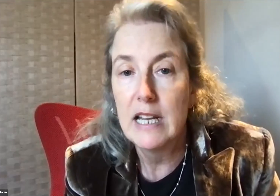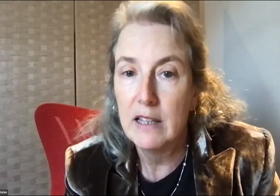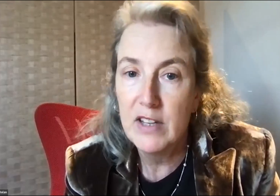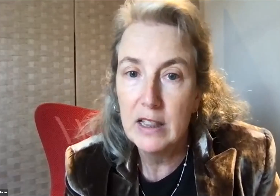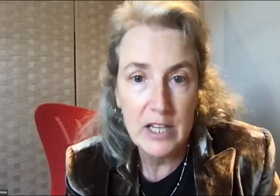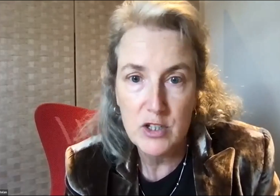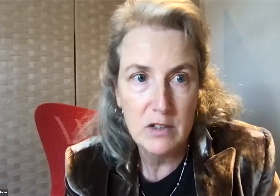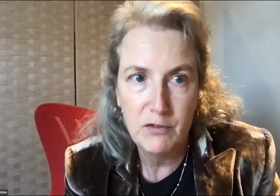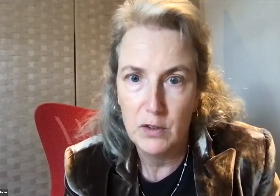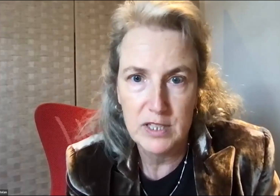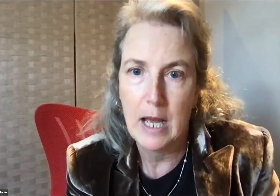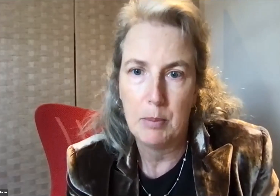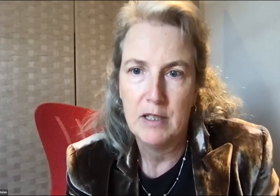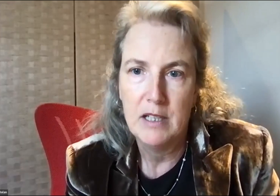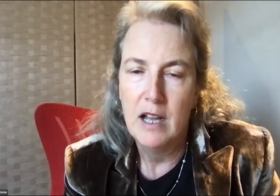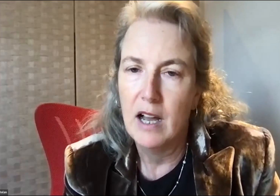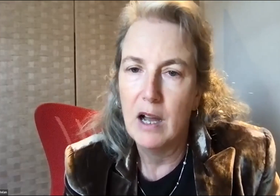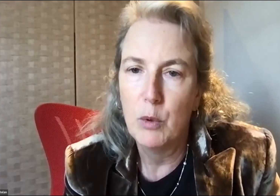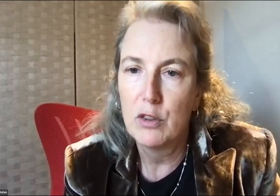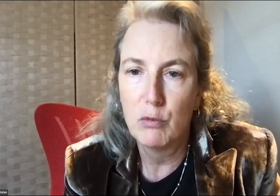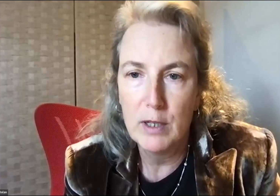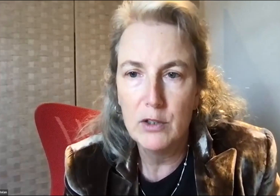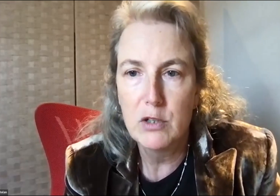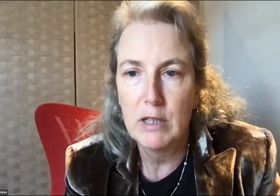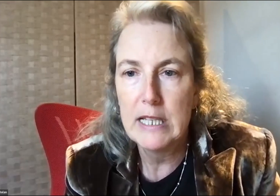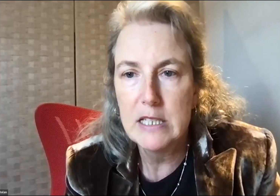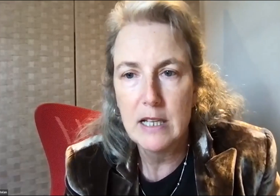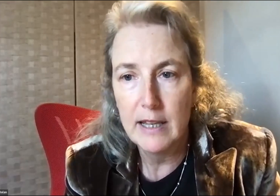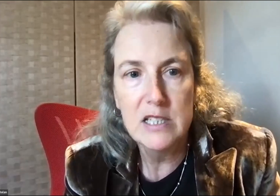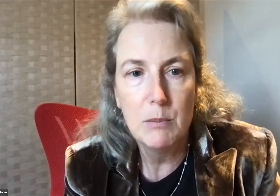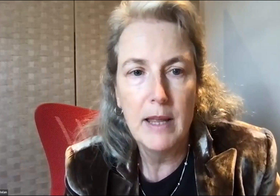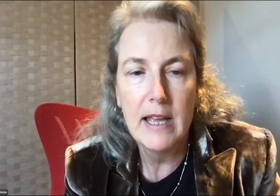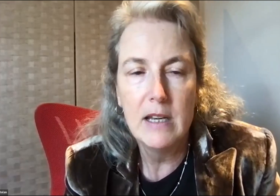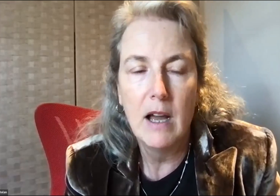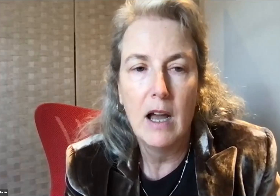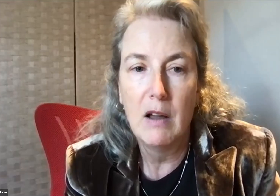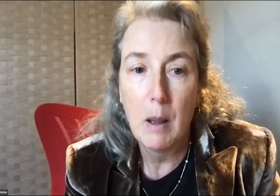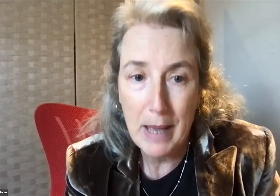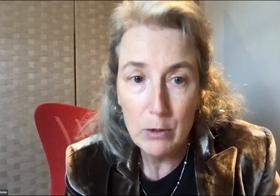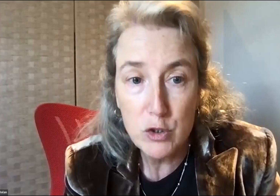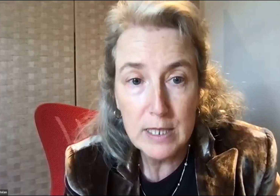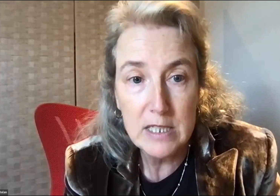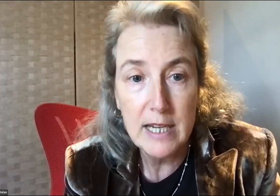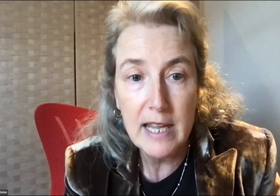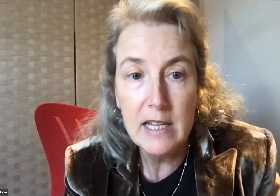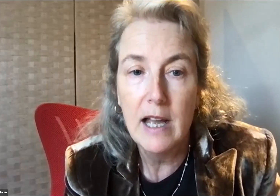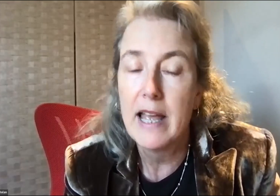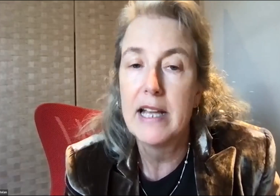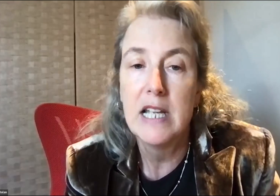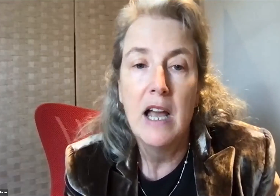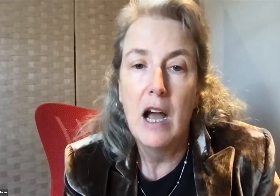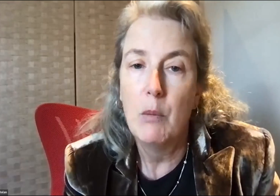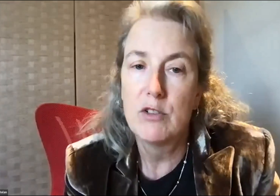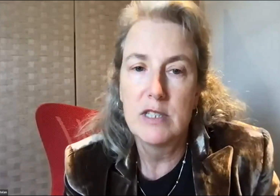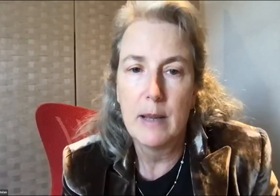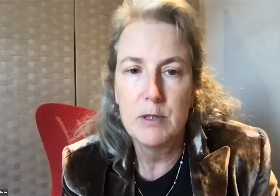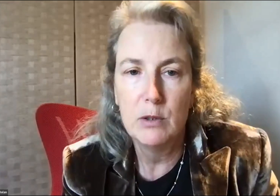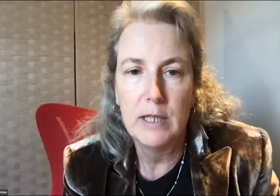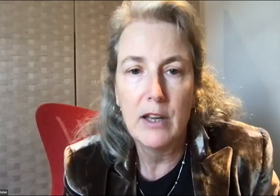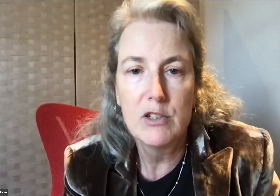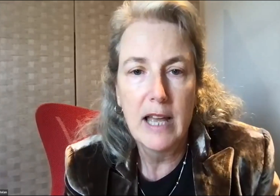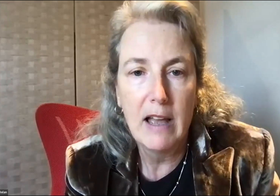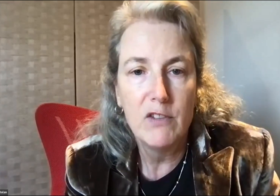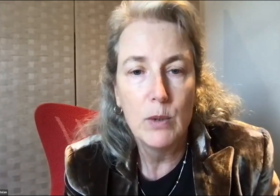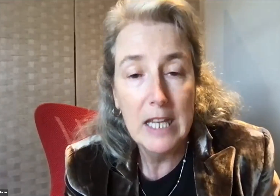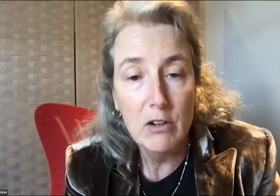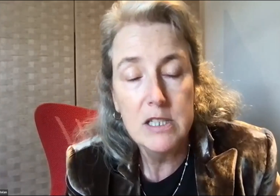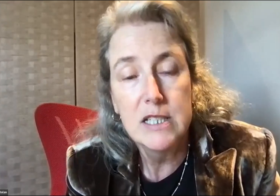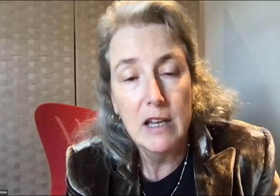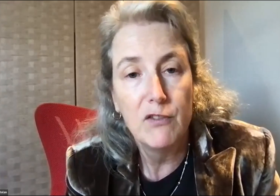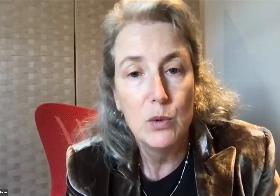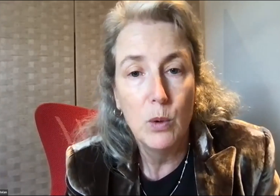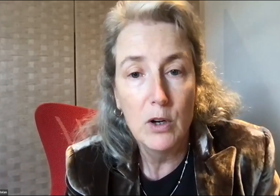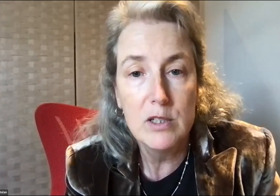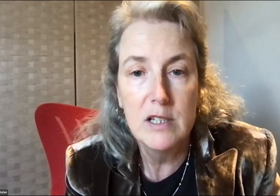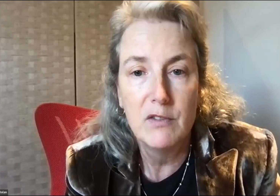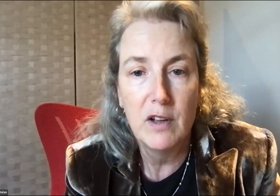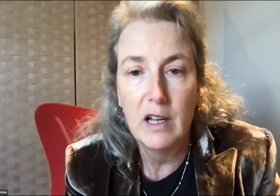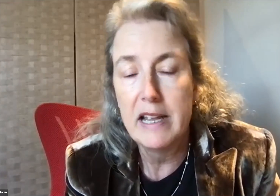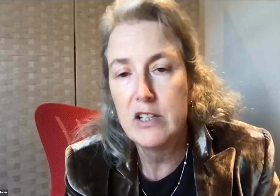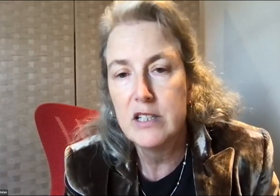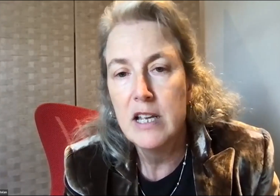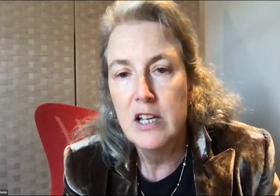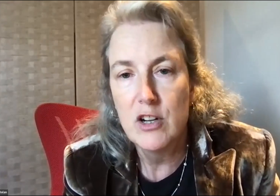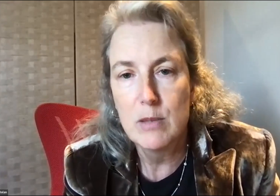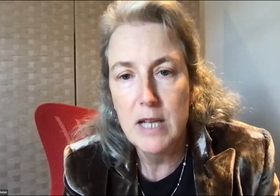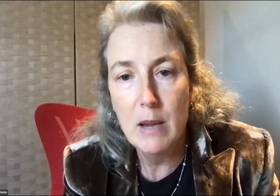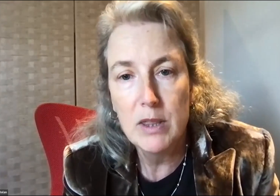She is a living legend full Stop We're thrilled to release a lesson Plan about Judy today, and we're just absolutely honored to have you here to say a few words of and share some time